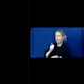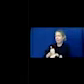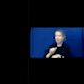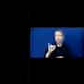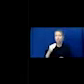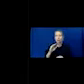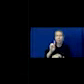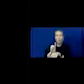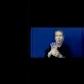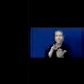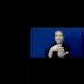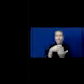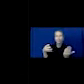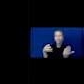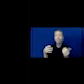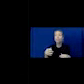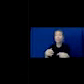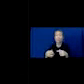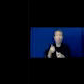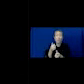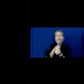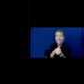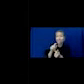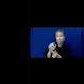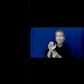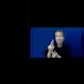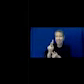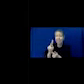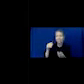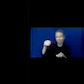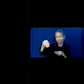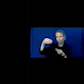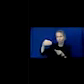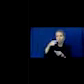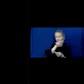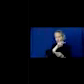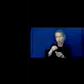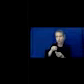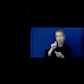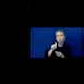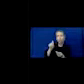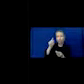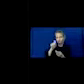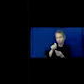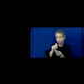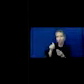tasks laid out that she can refer back to and check off that she's completed it.